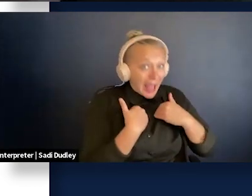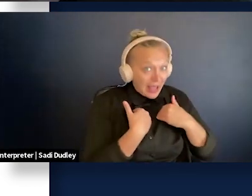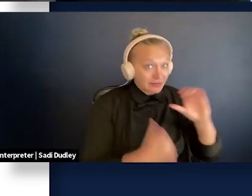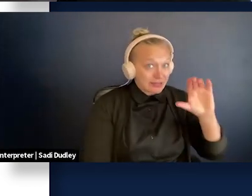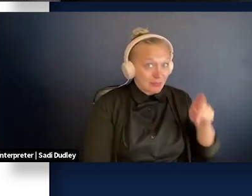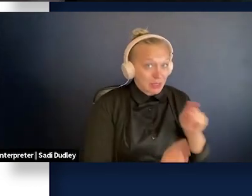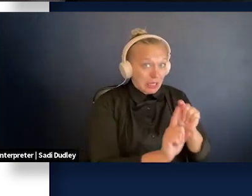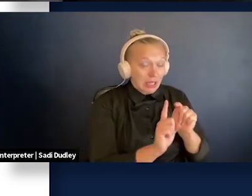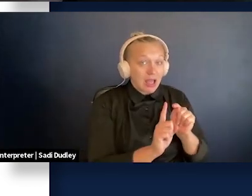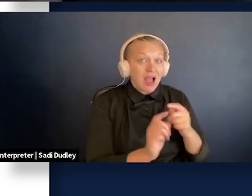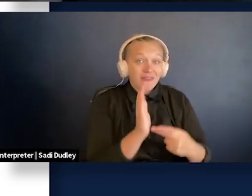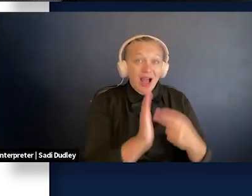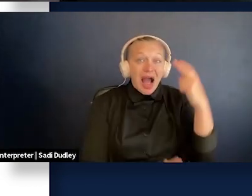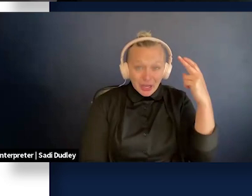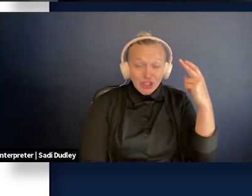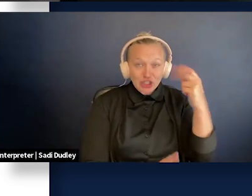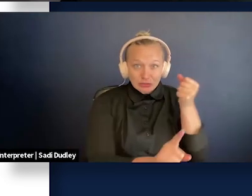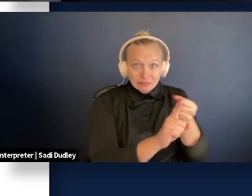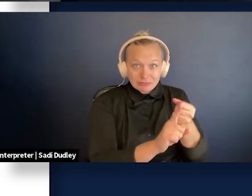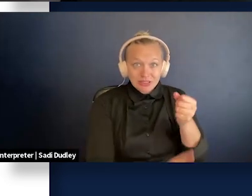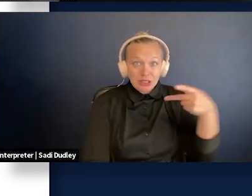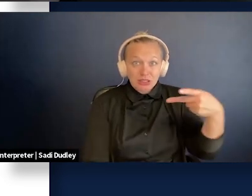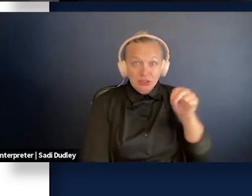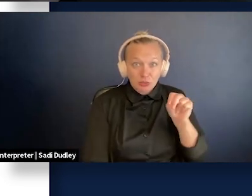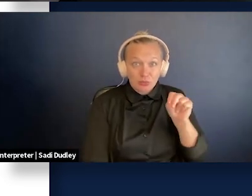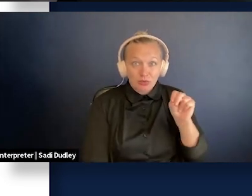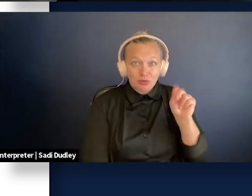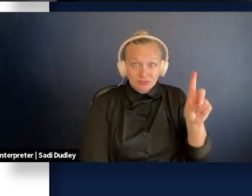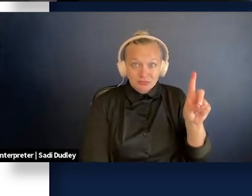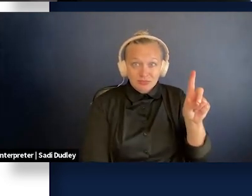have a higher incident rate of pneumococcal pneumonia compared to 65 to 74 year olds.